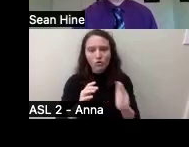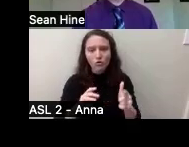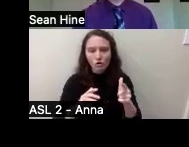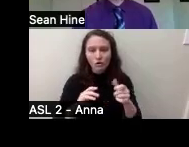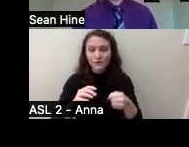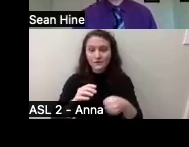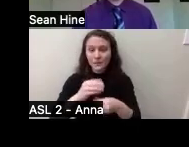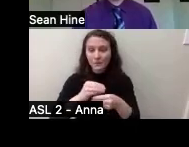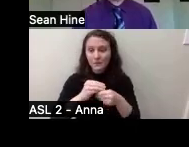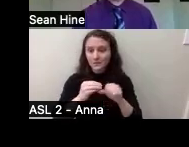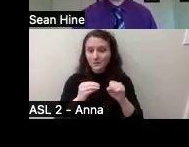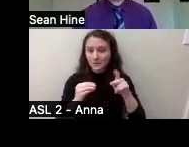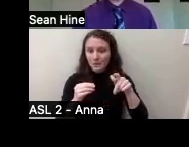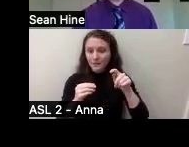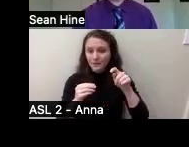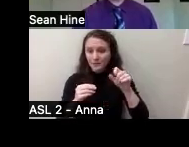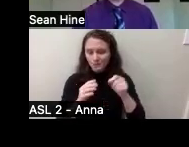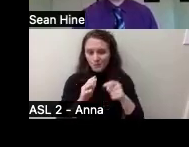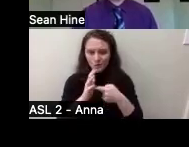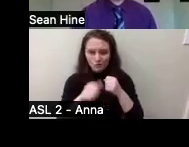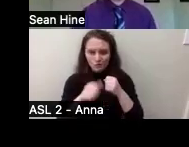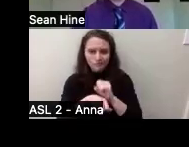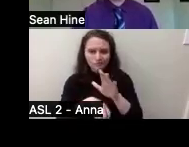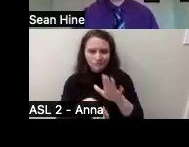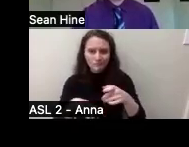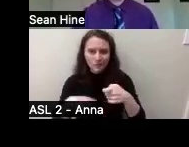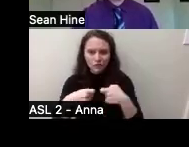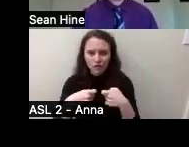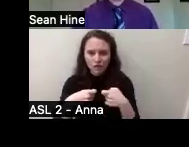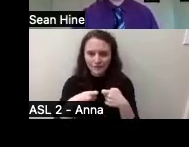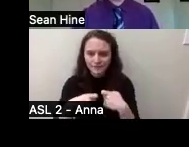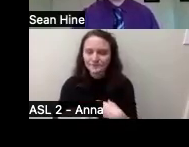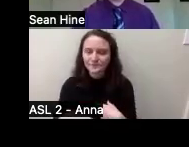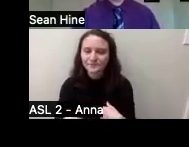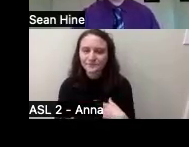So just, again, those fun grant stories that we all have,